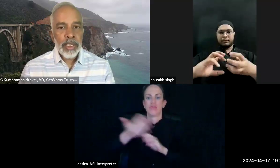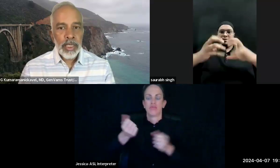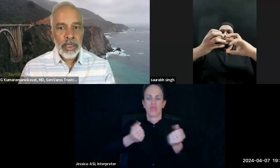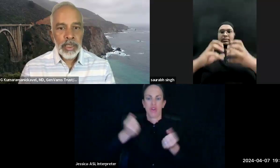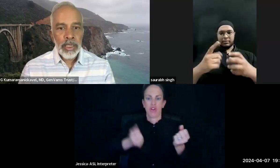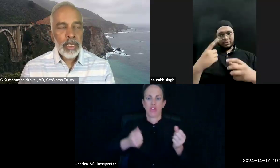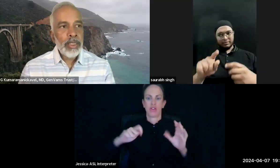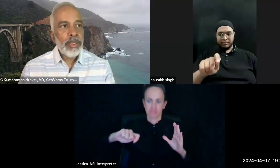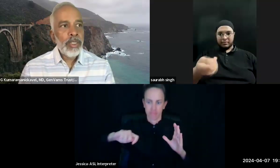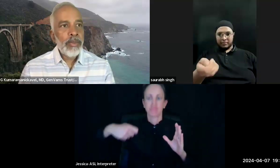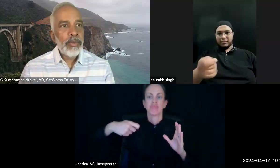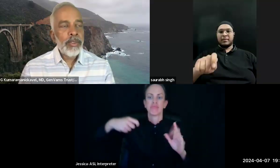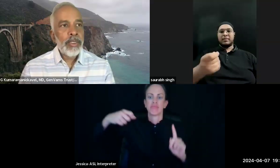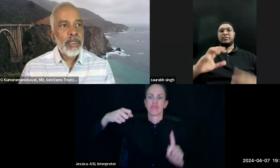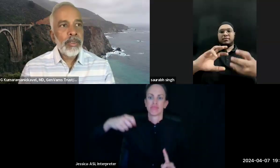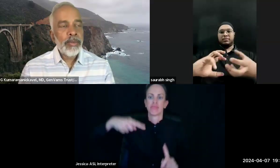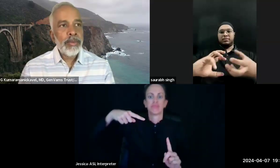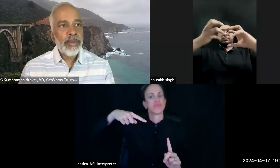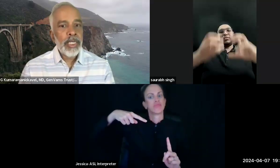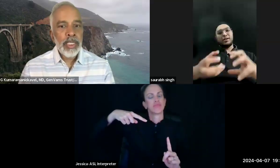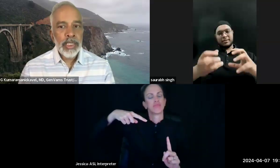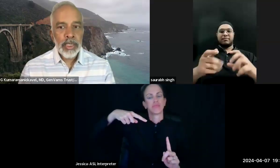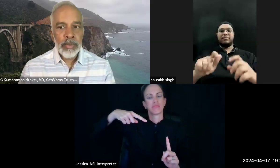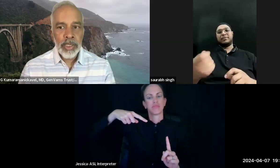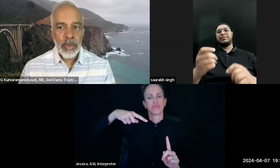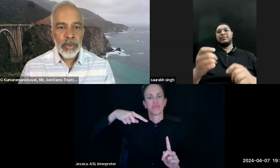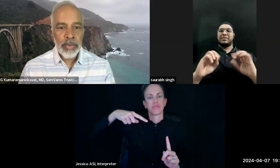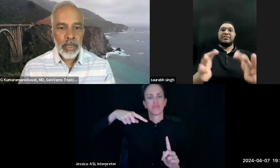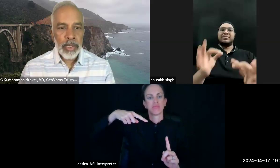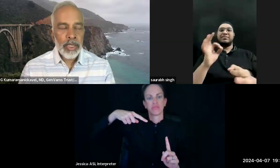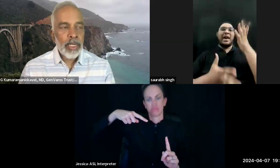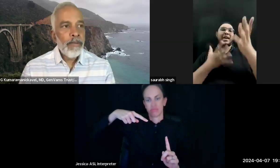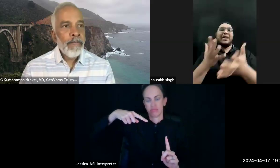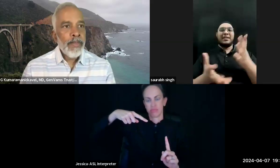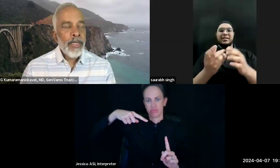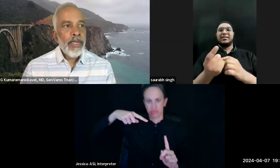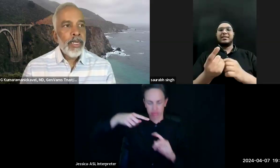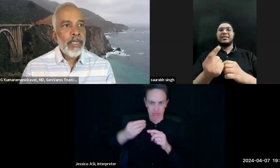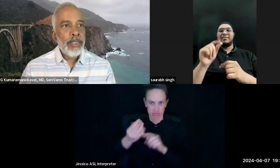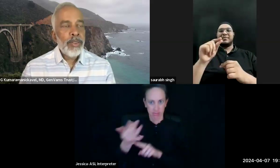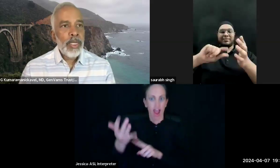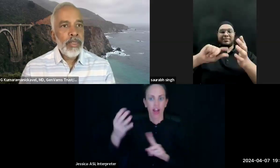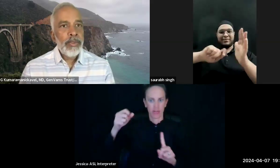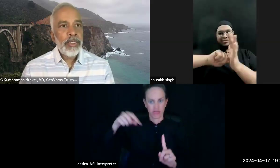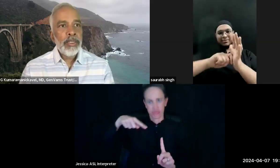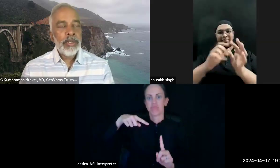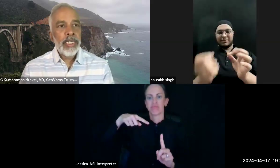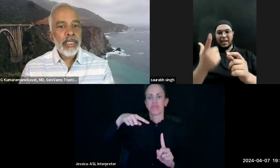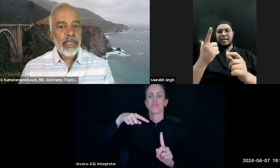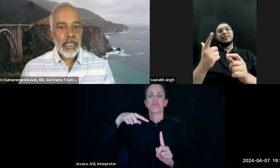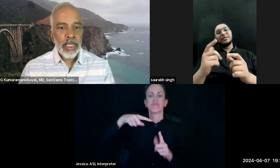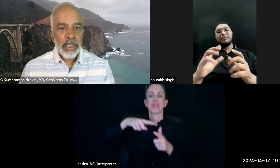starts and then you have fire that comes out of spark plug. and then you have the gas that gets